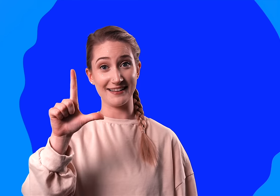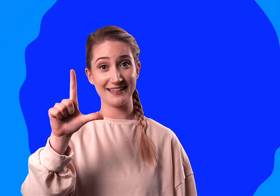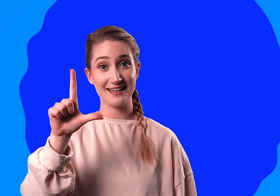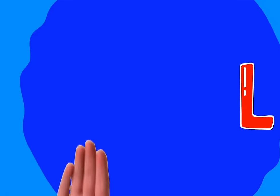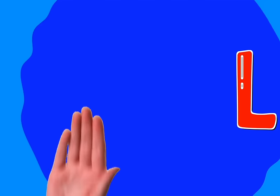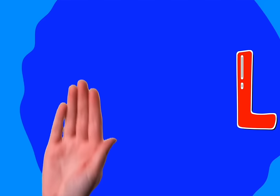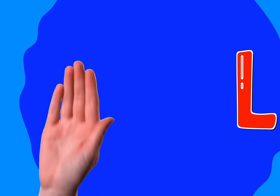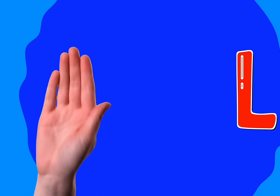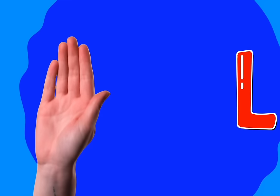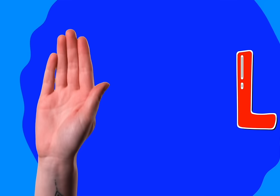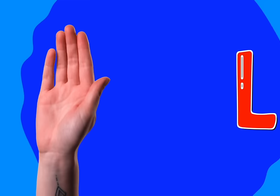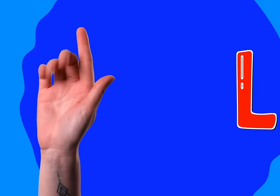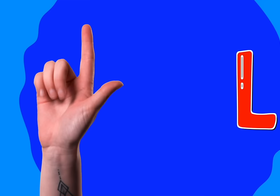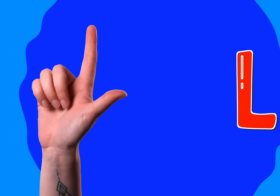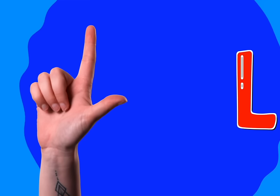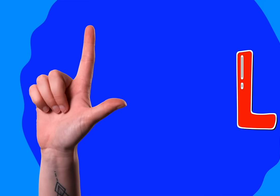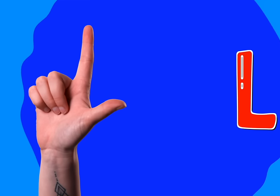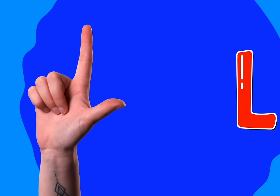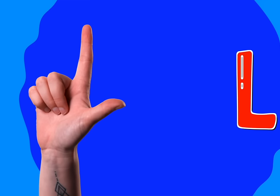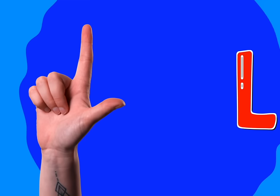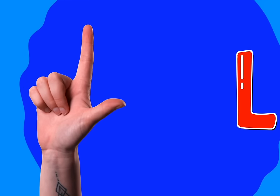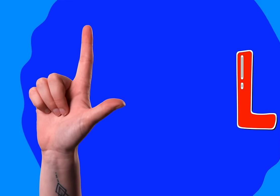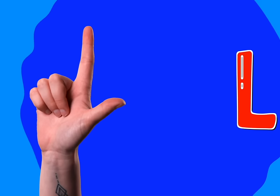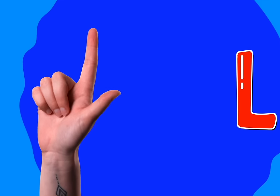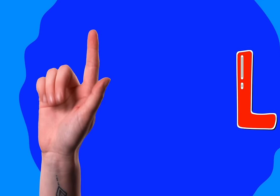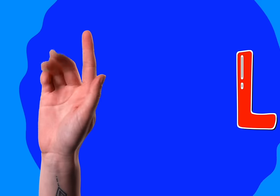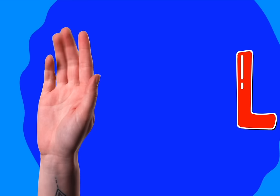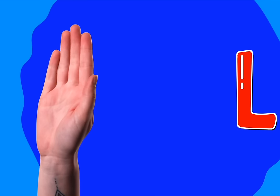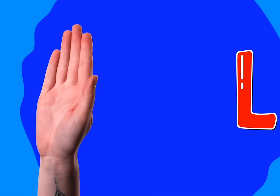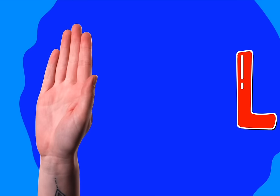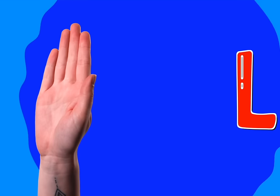L.